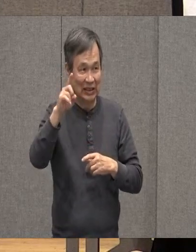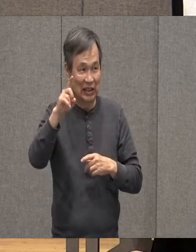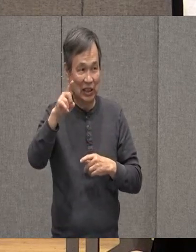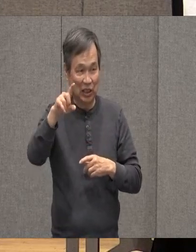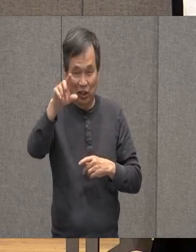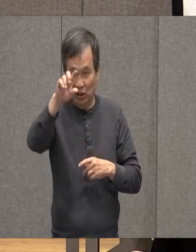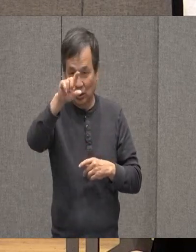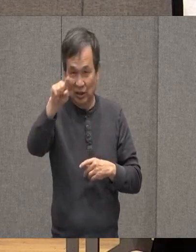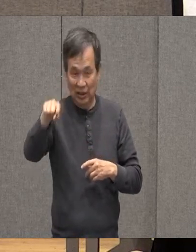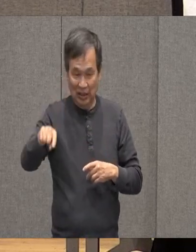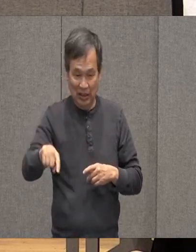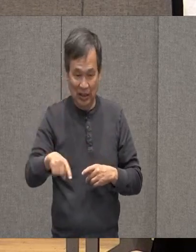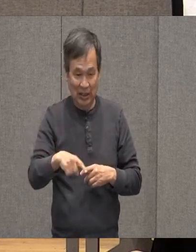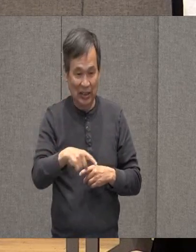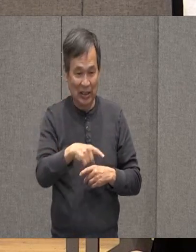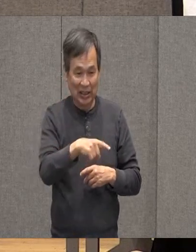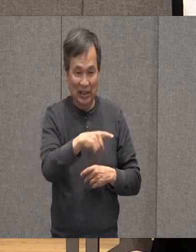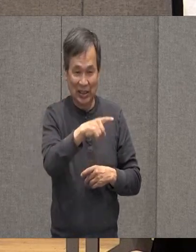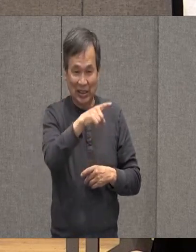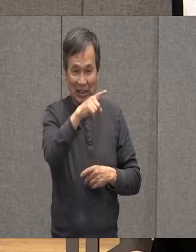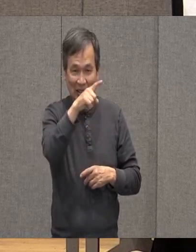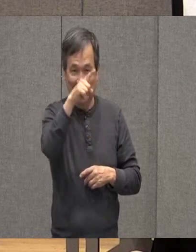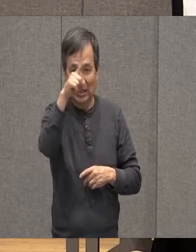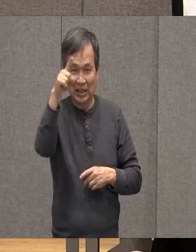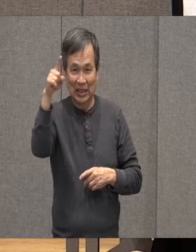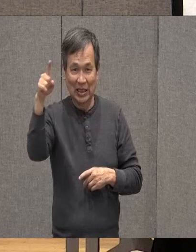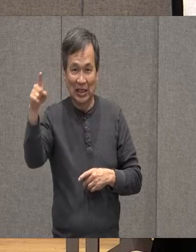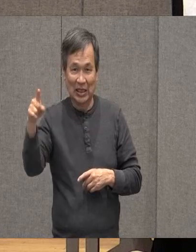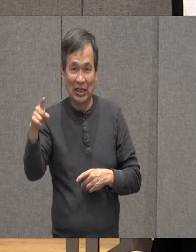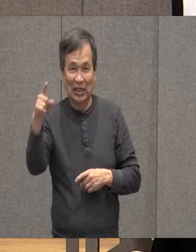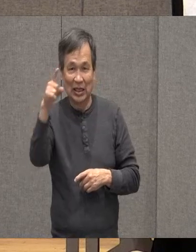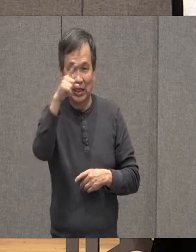follows around in this pattern.